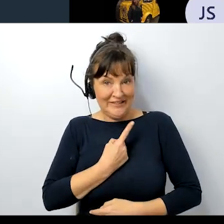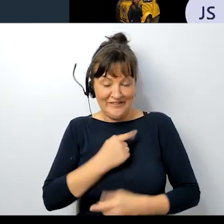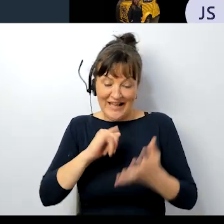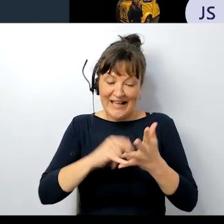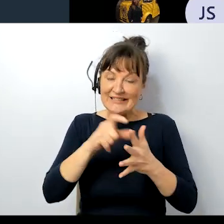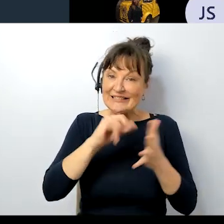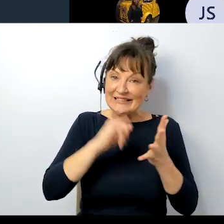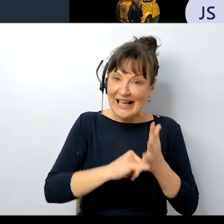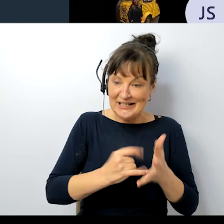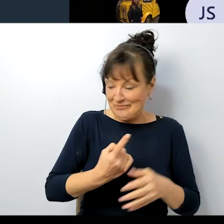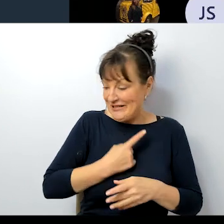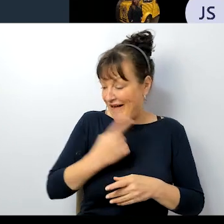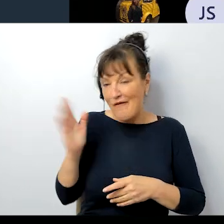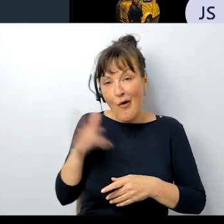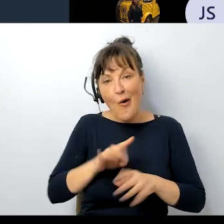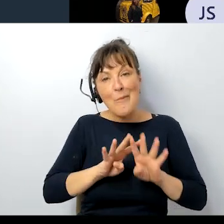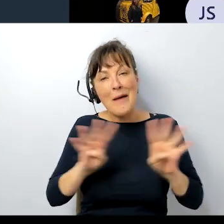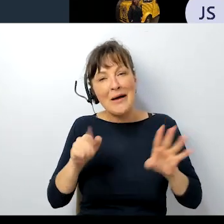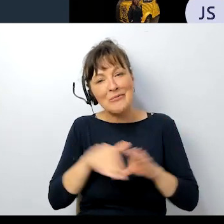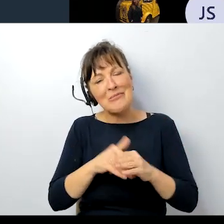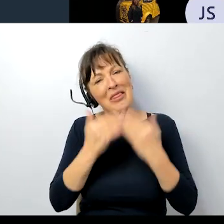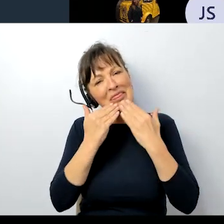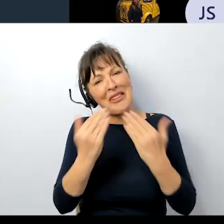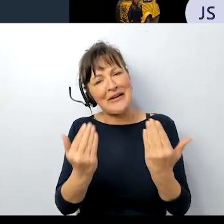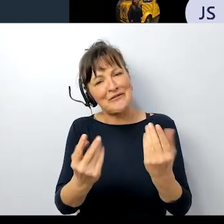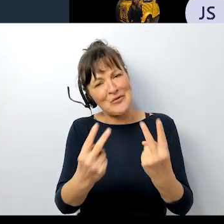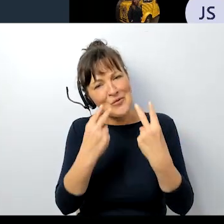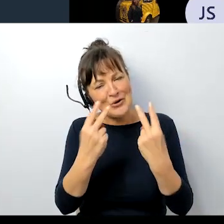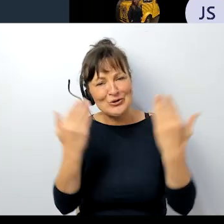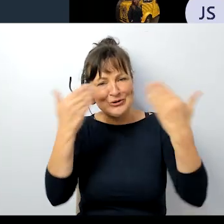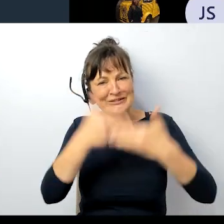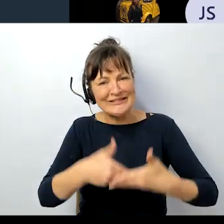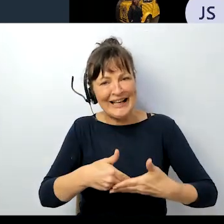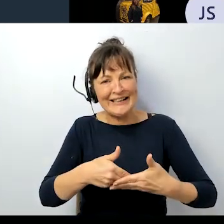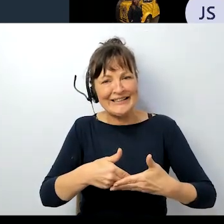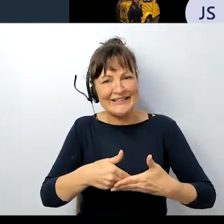to say is that on behalf of Skills Development Scotland, Lynn, our panel members and myself,